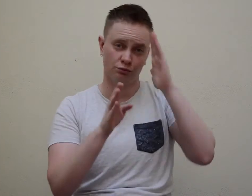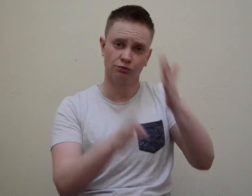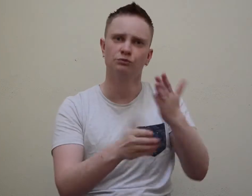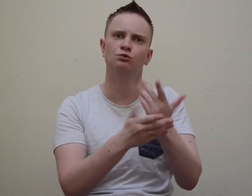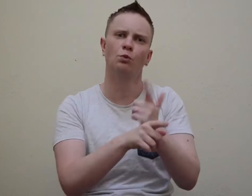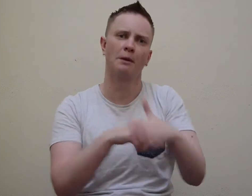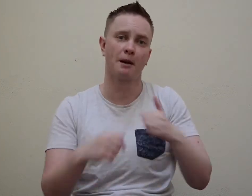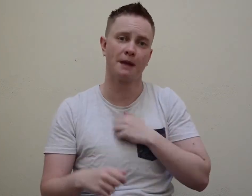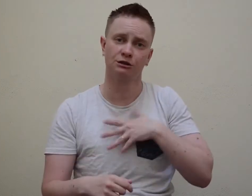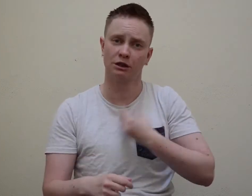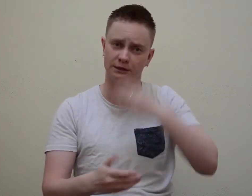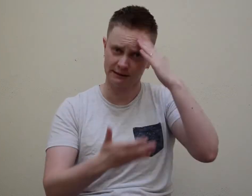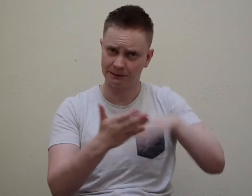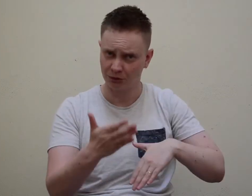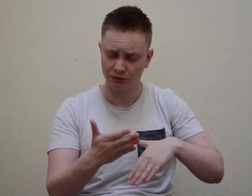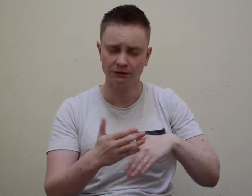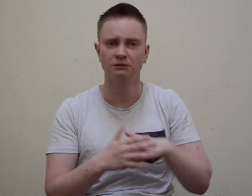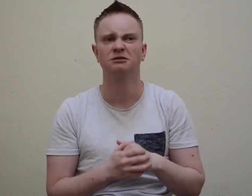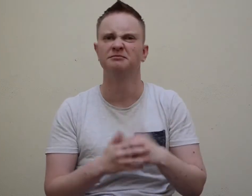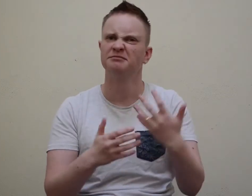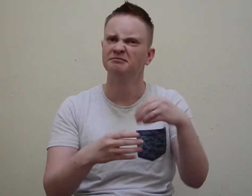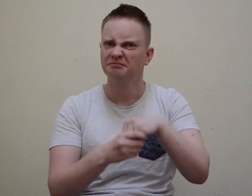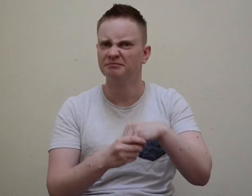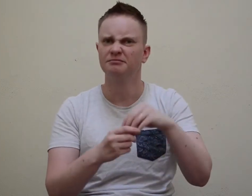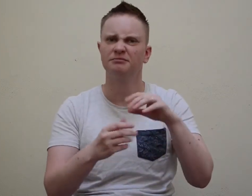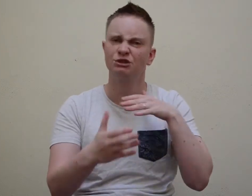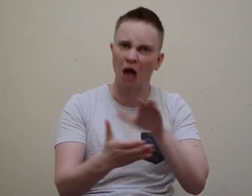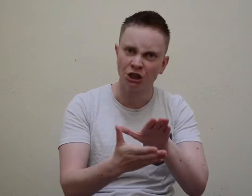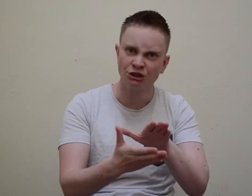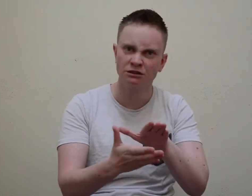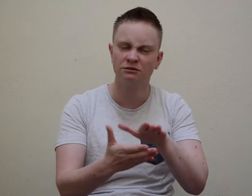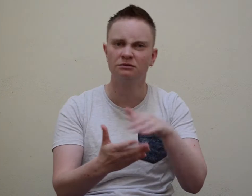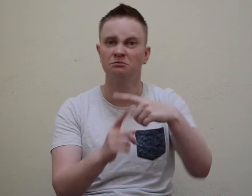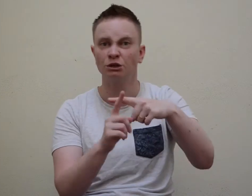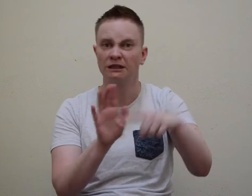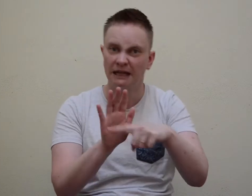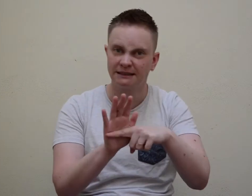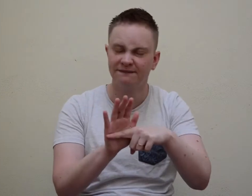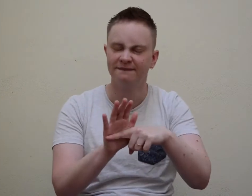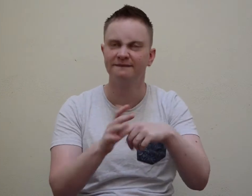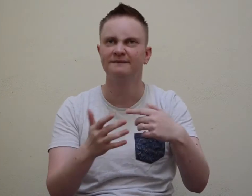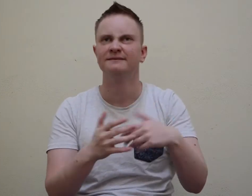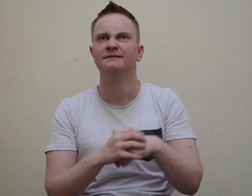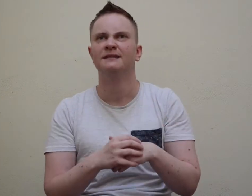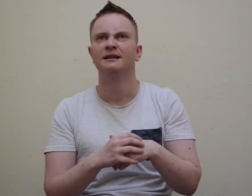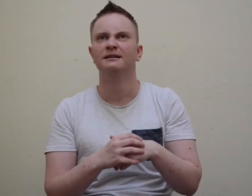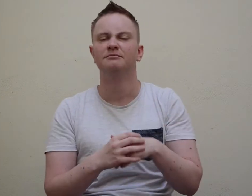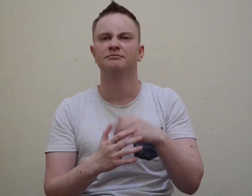So I'd really like to talk some more about my transgender experience in the last year; the challenges, the positive and negatives